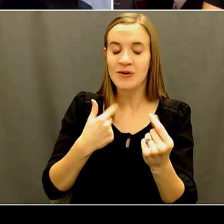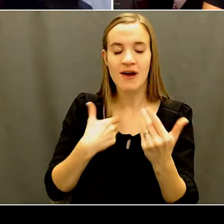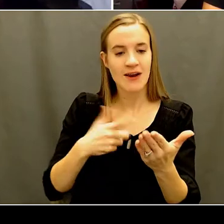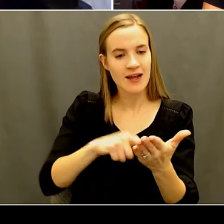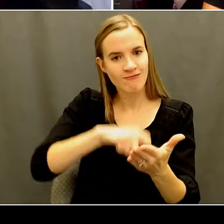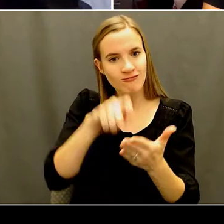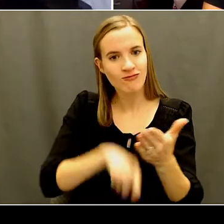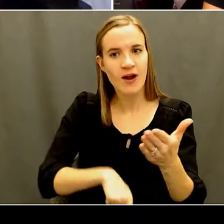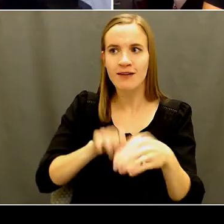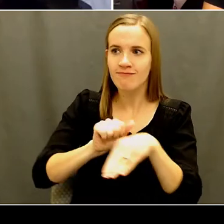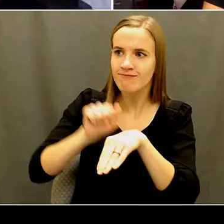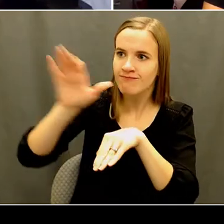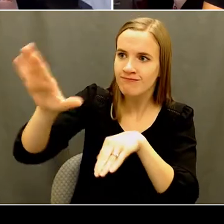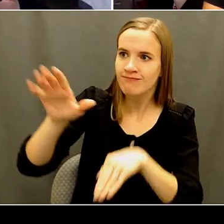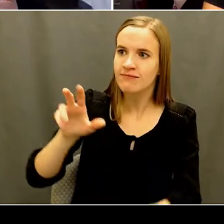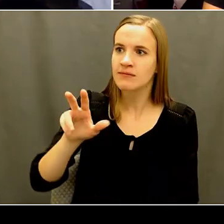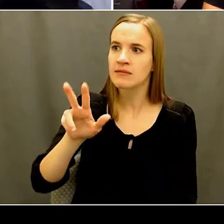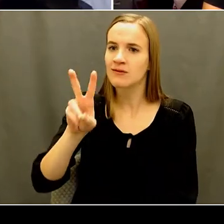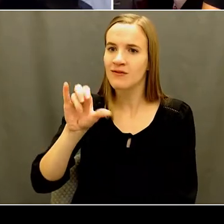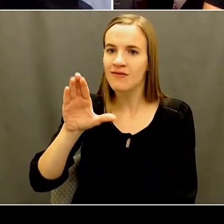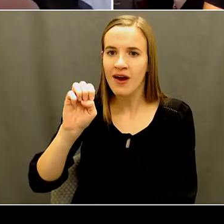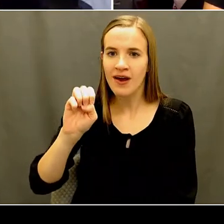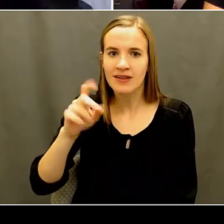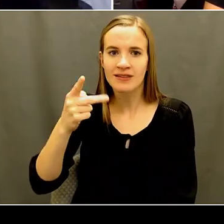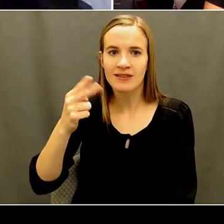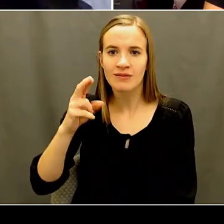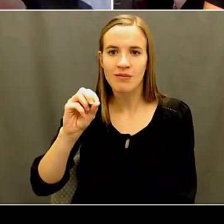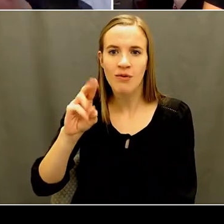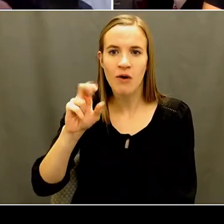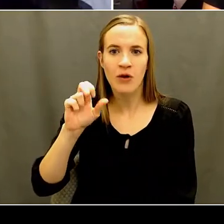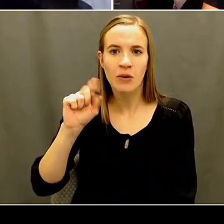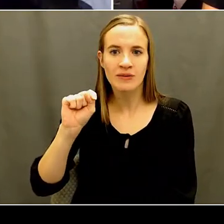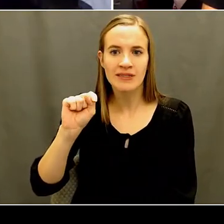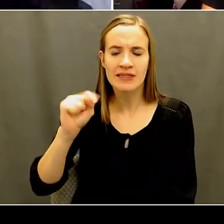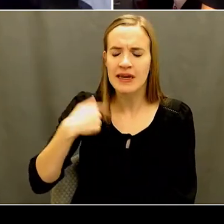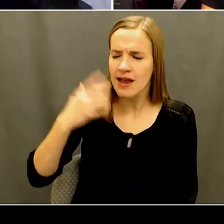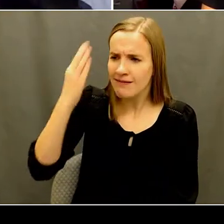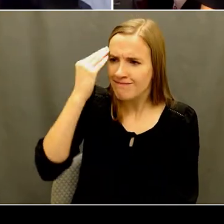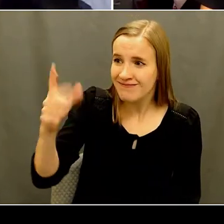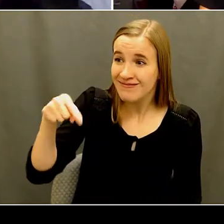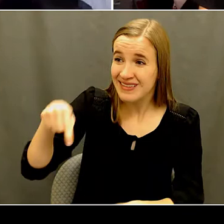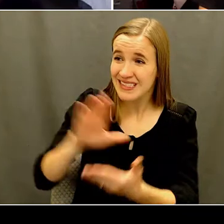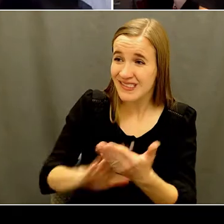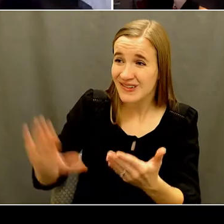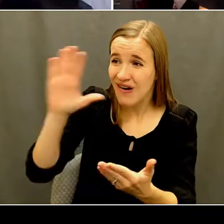on accessibility. We could be doing a lot better and here are my ideas and